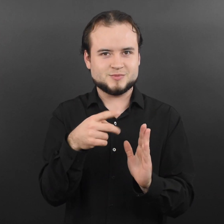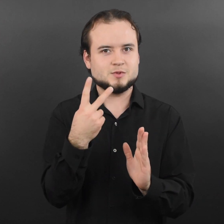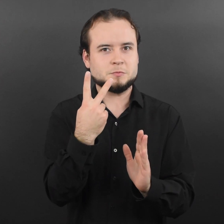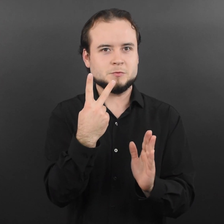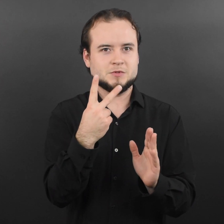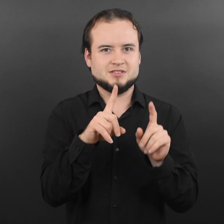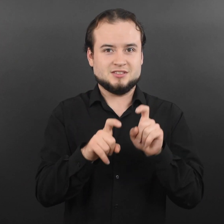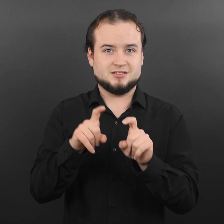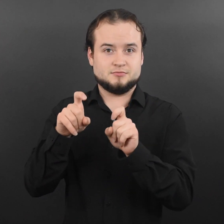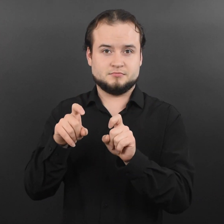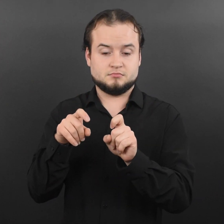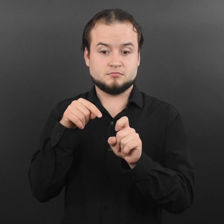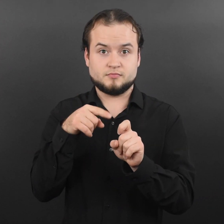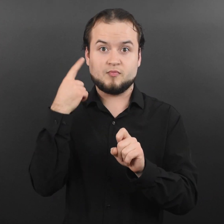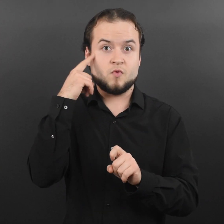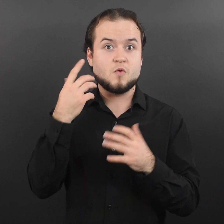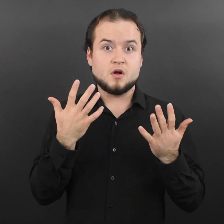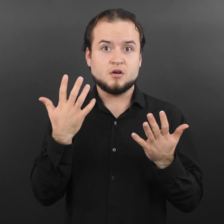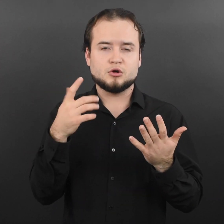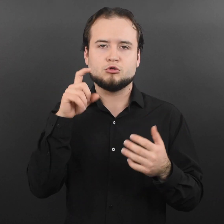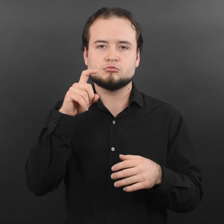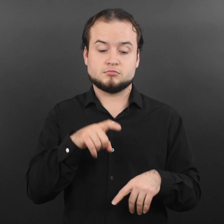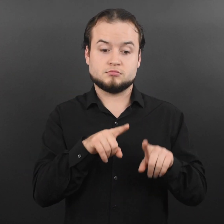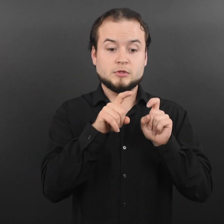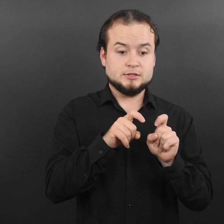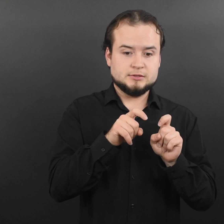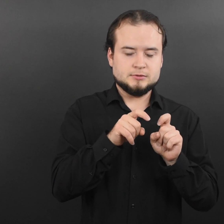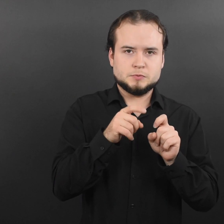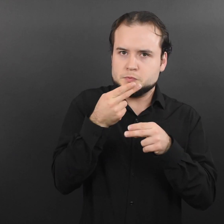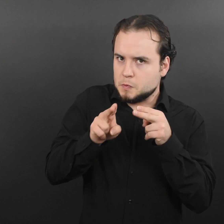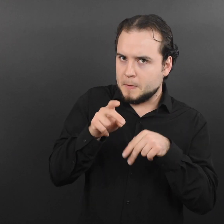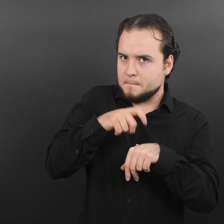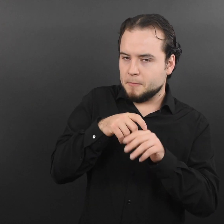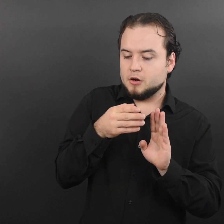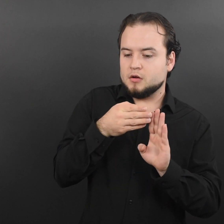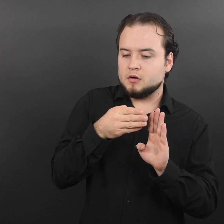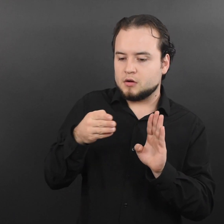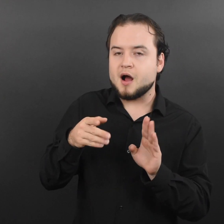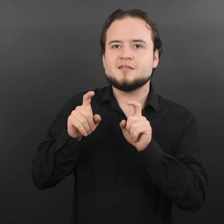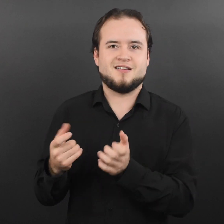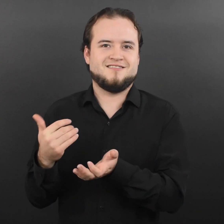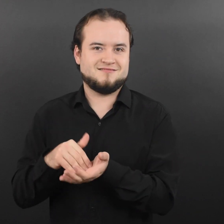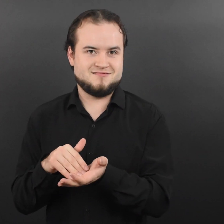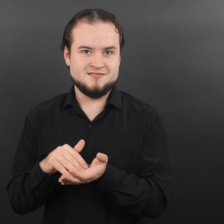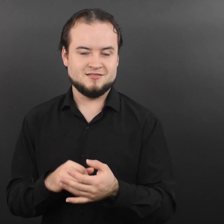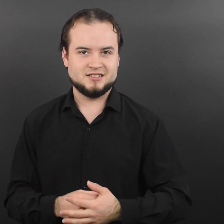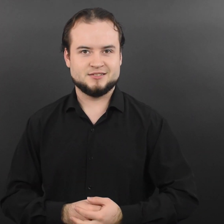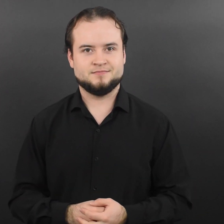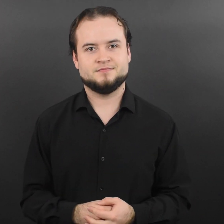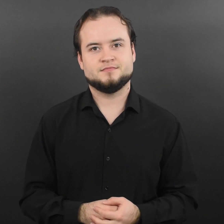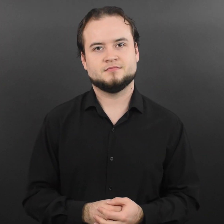over a short period of time. Please follow the full directions found in the test kit package.